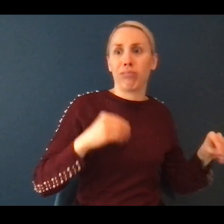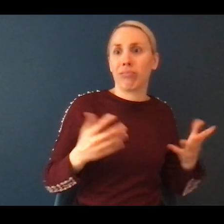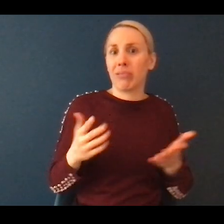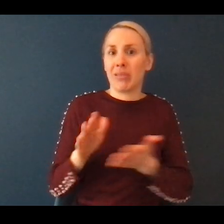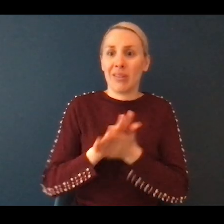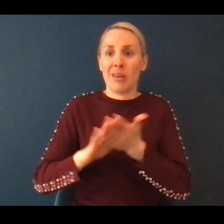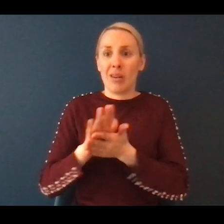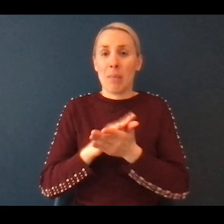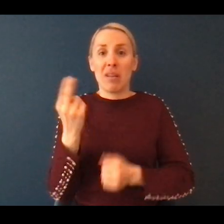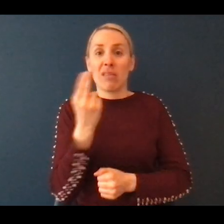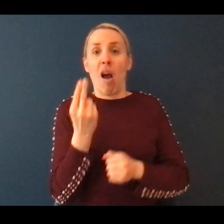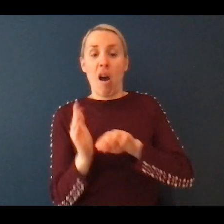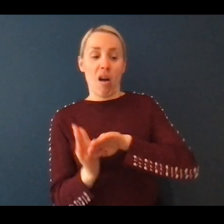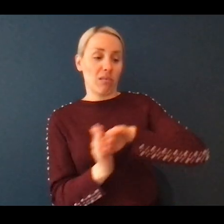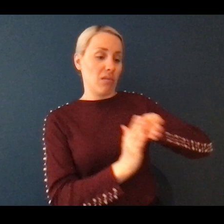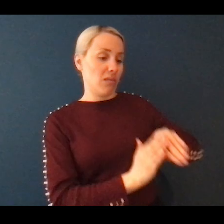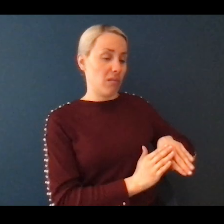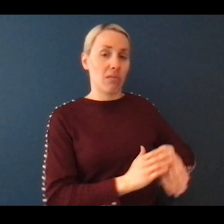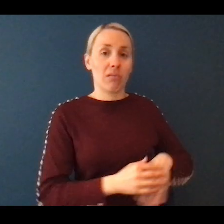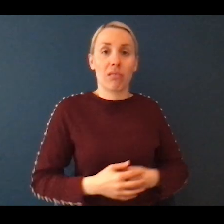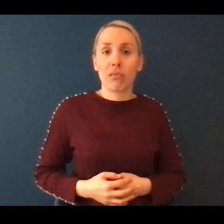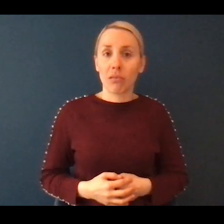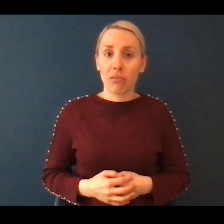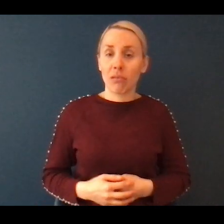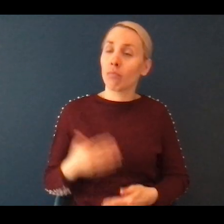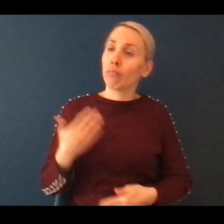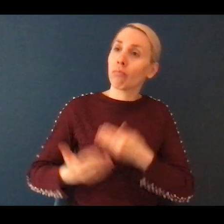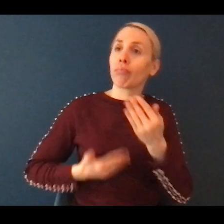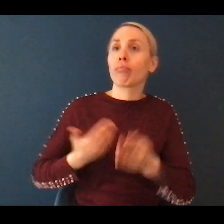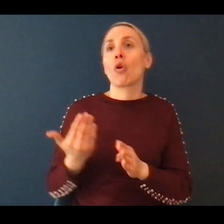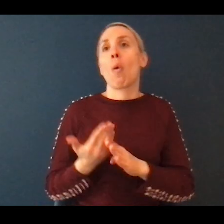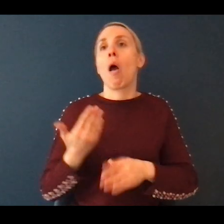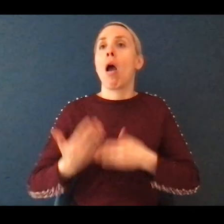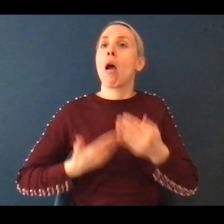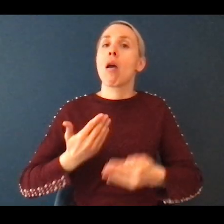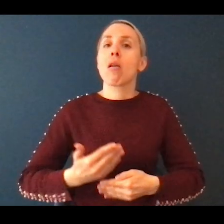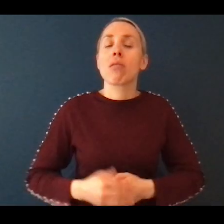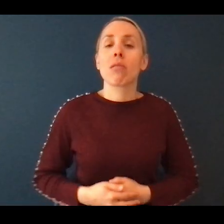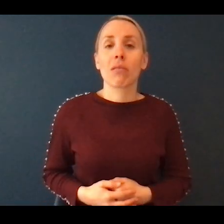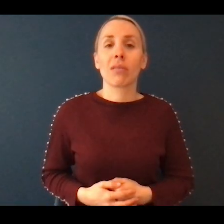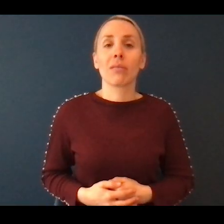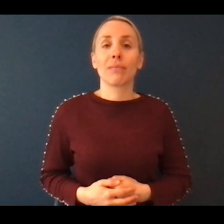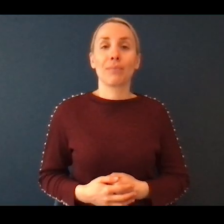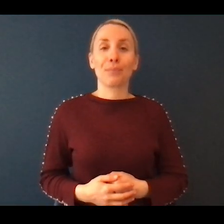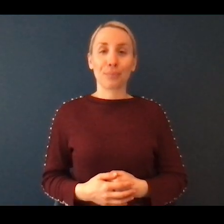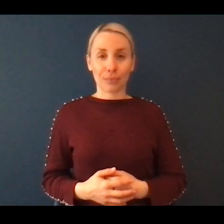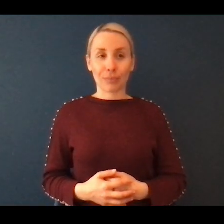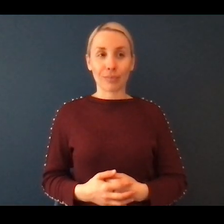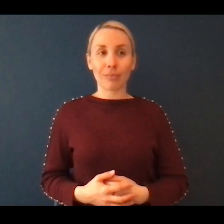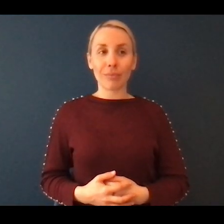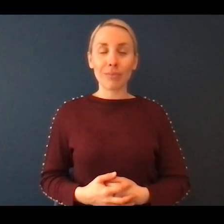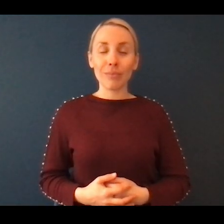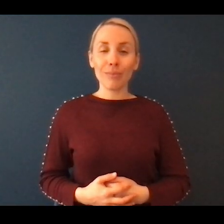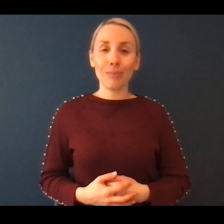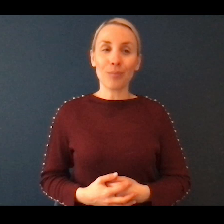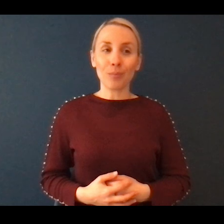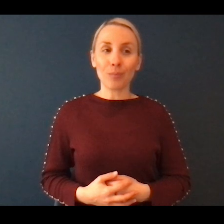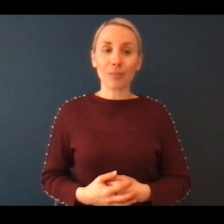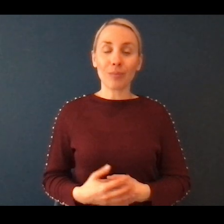the side at that time and then yeah it's funny now that I think about it but at the same